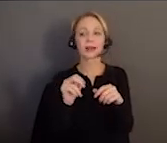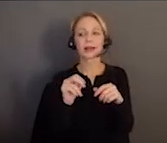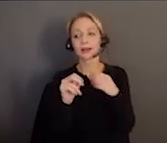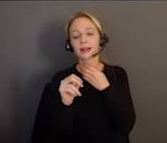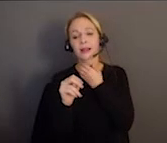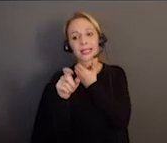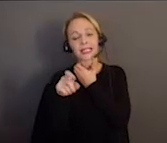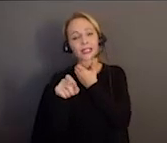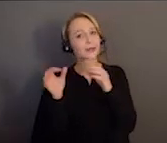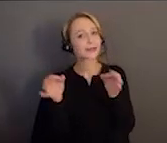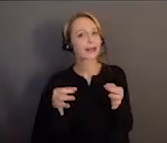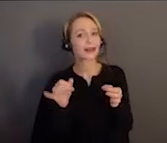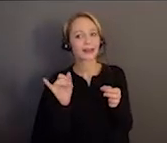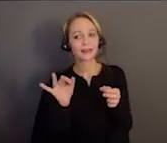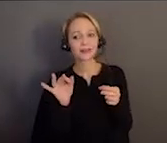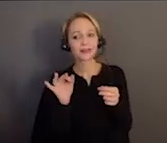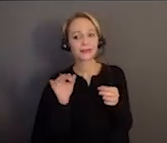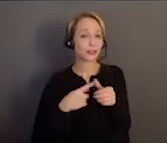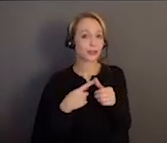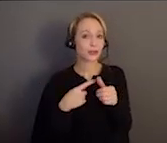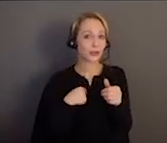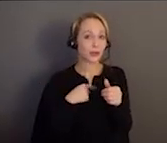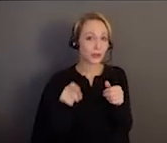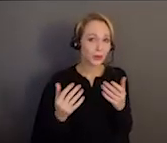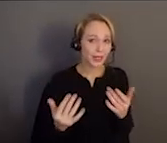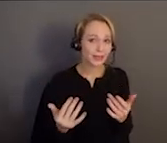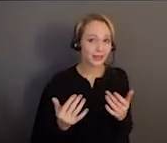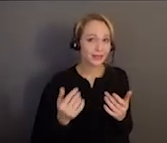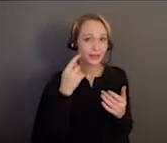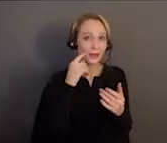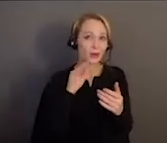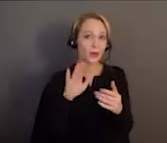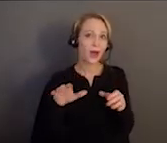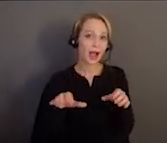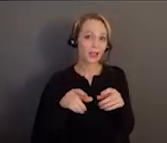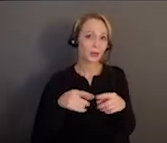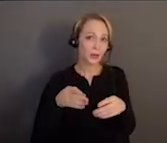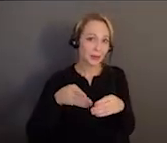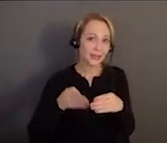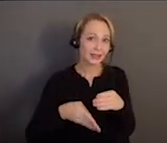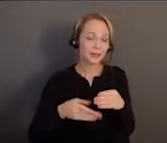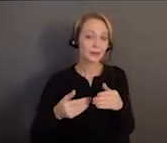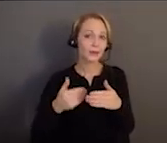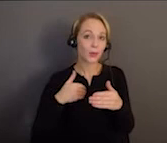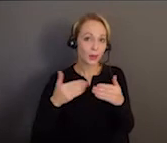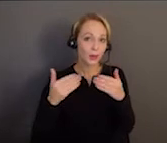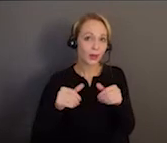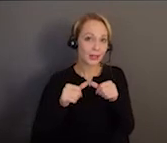NEEDS TO DECIDE IF WAIT FOR ACTION TO COMPLETE BEFORE